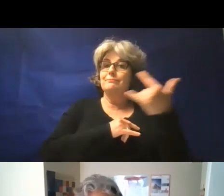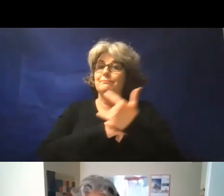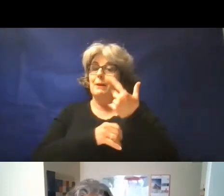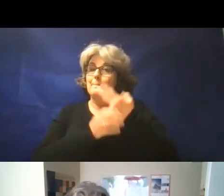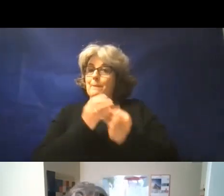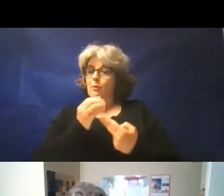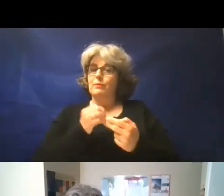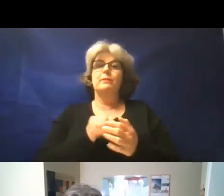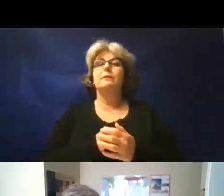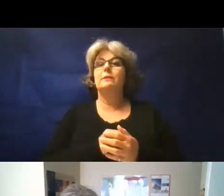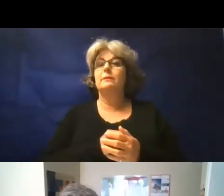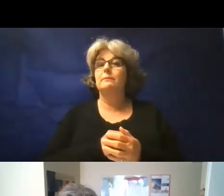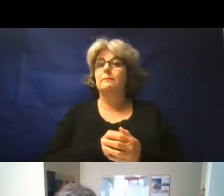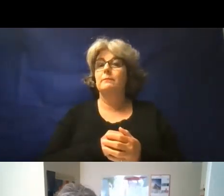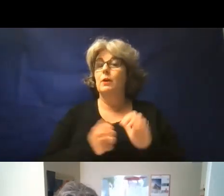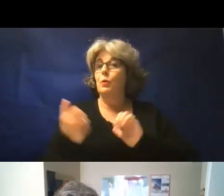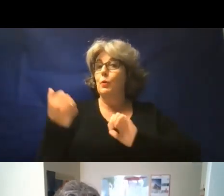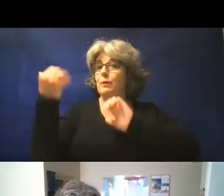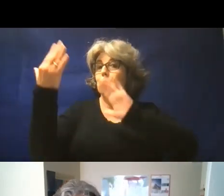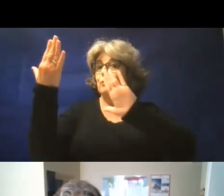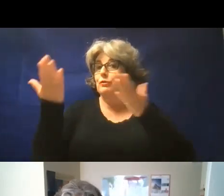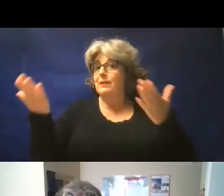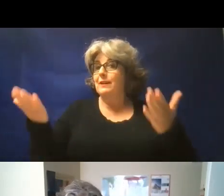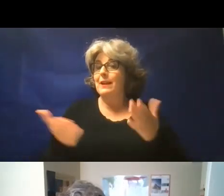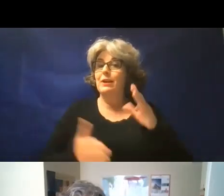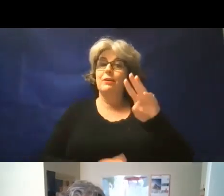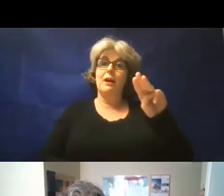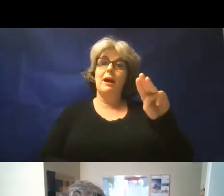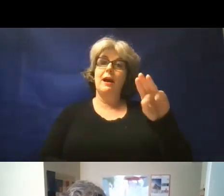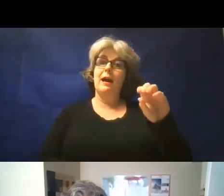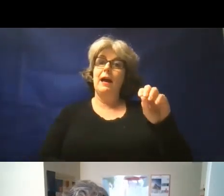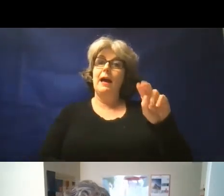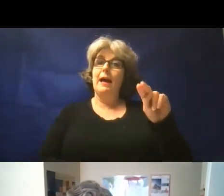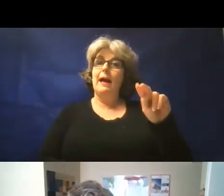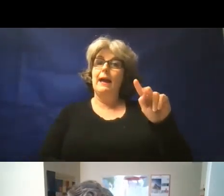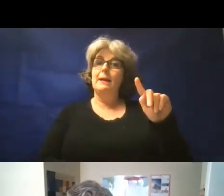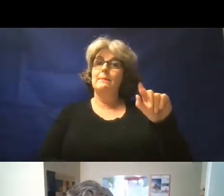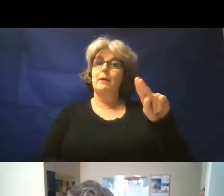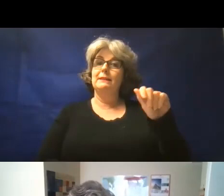the way that we approached this at Montana State years ago and it has proved to be incredibly